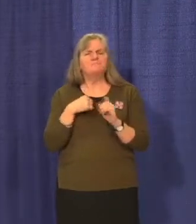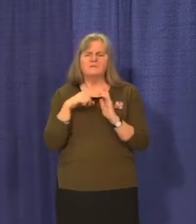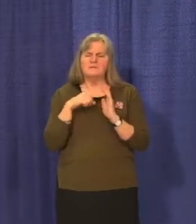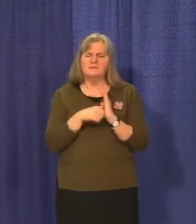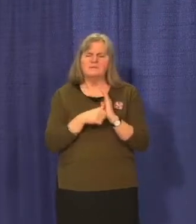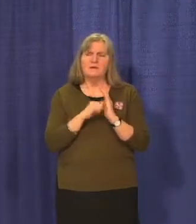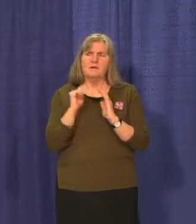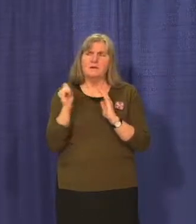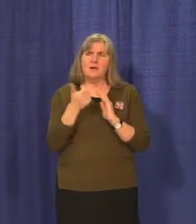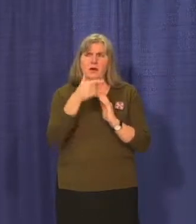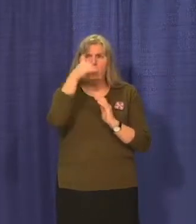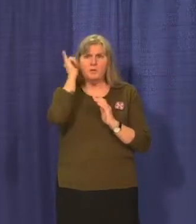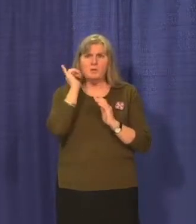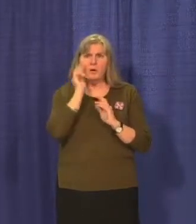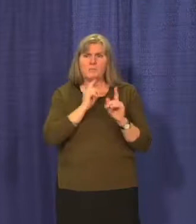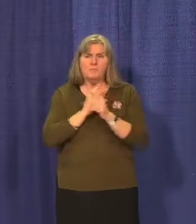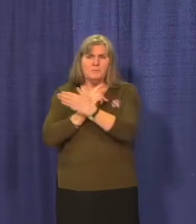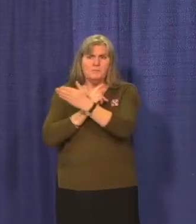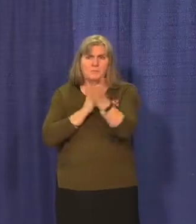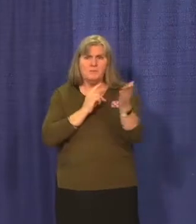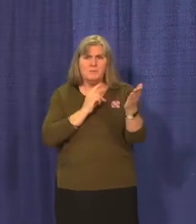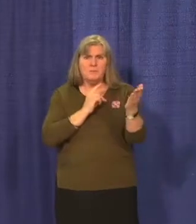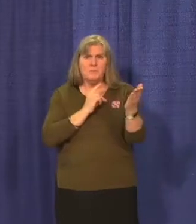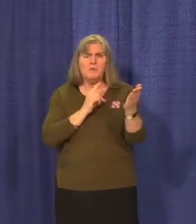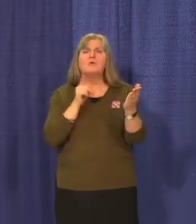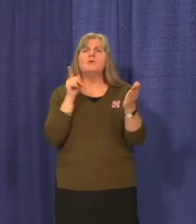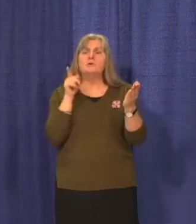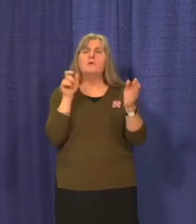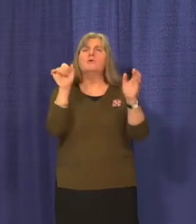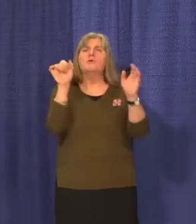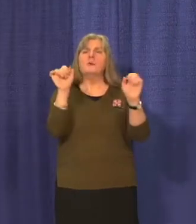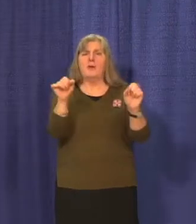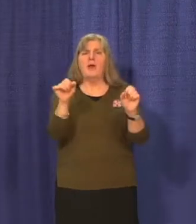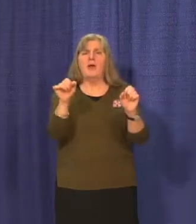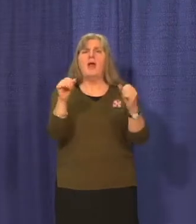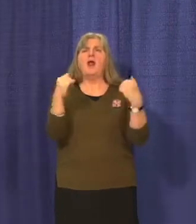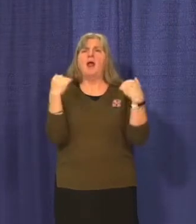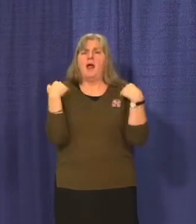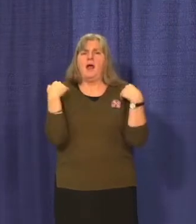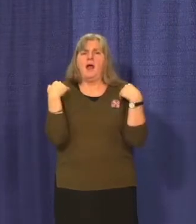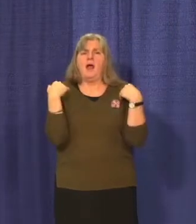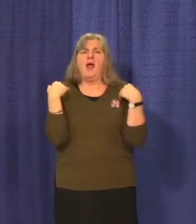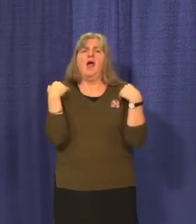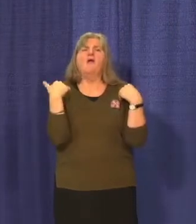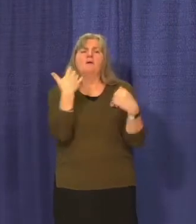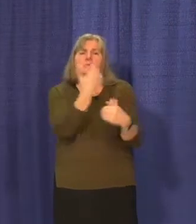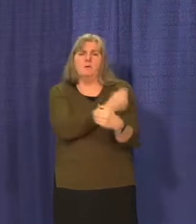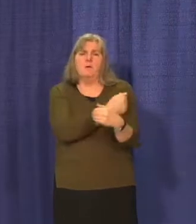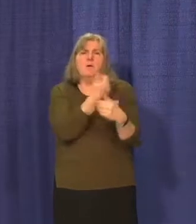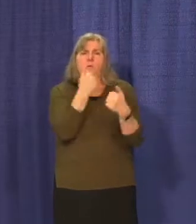all Yukoners are able to get the vaccine when it is their turn.